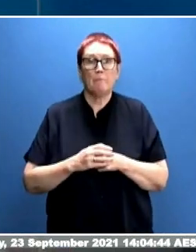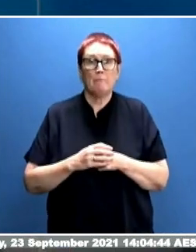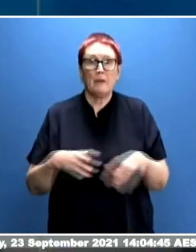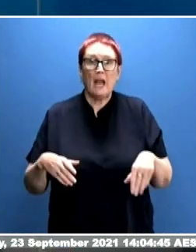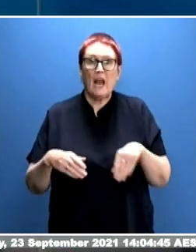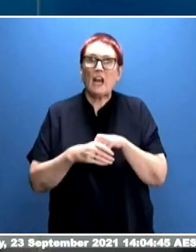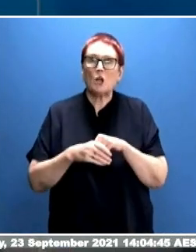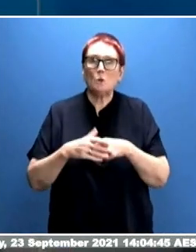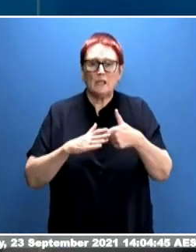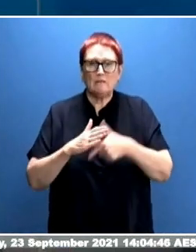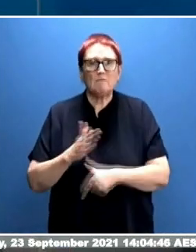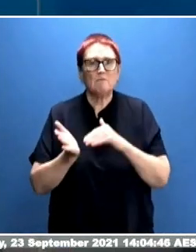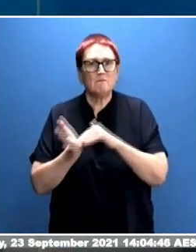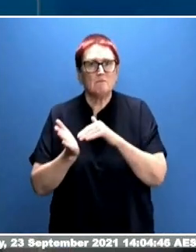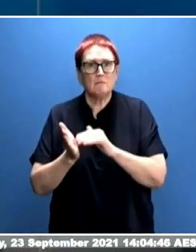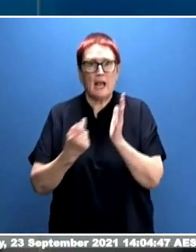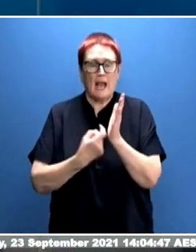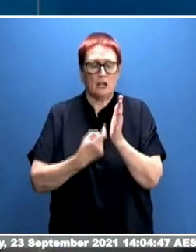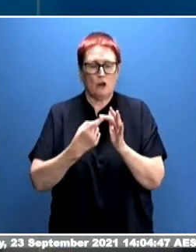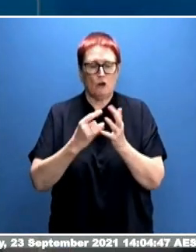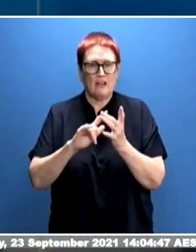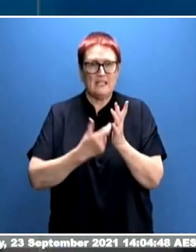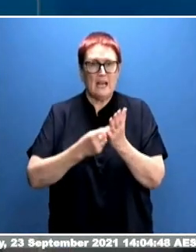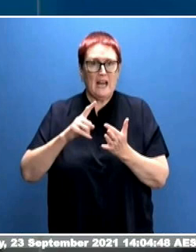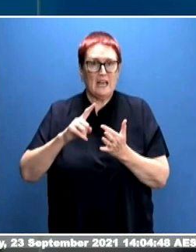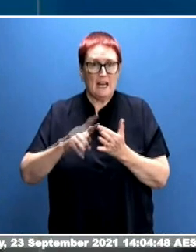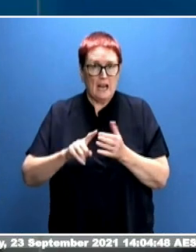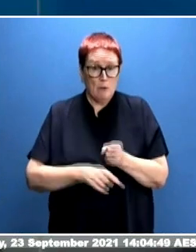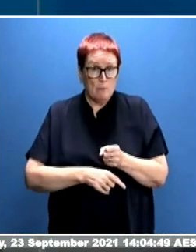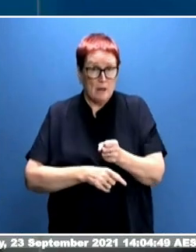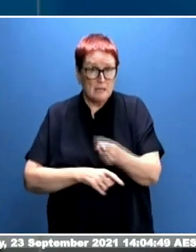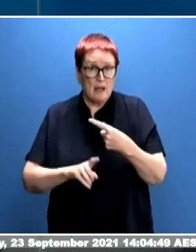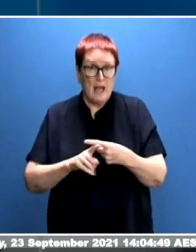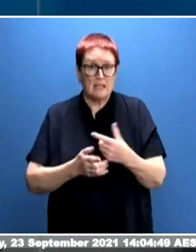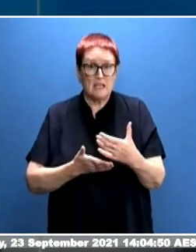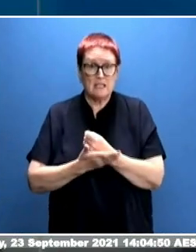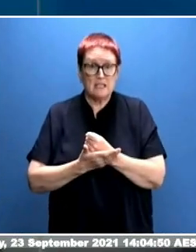therapeutic residential care, placements and the Safe Care House programmatically.